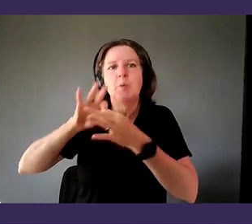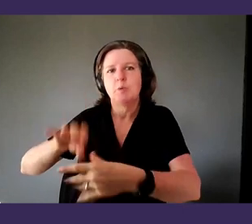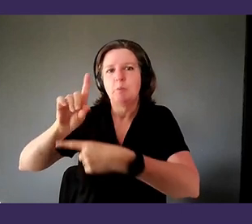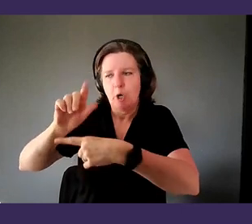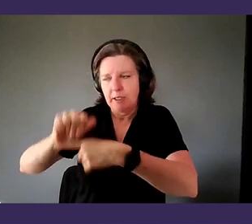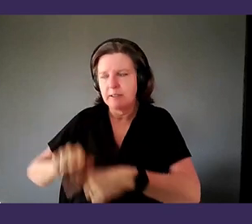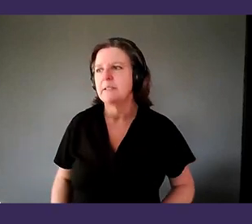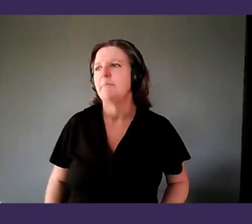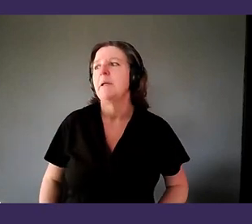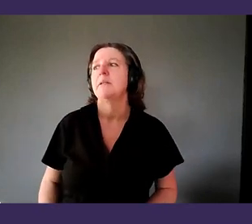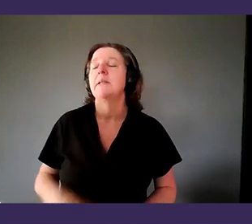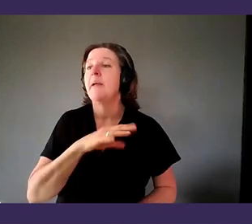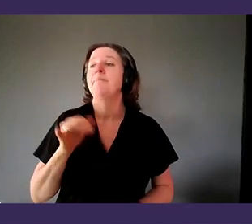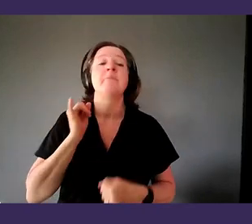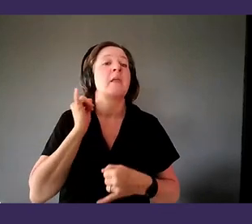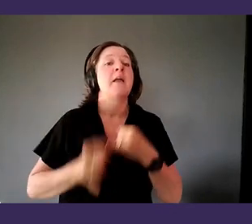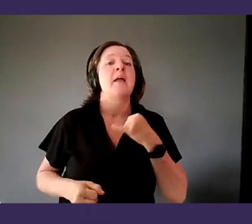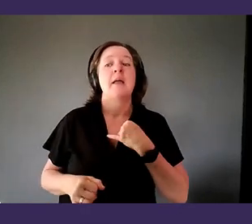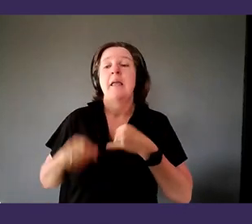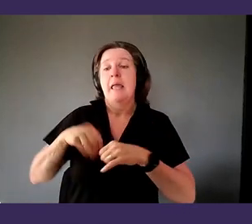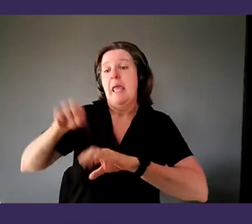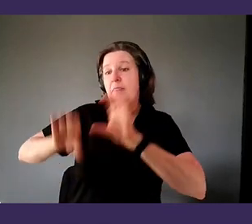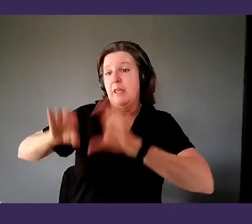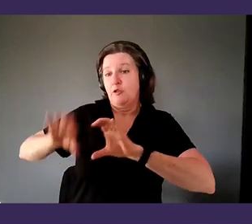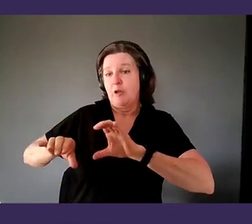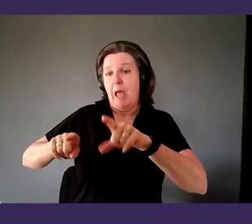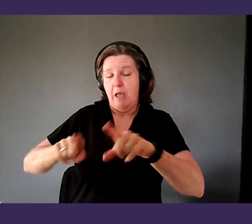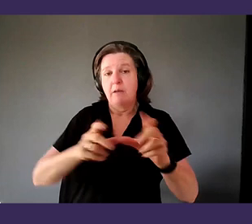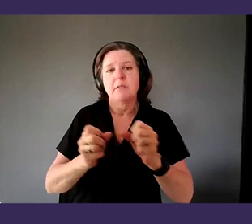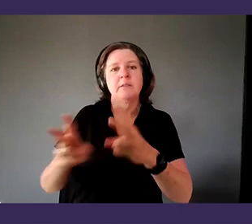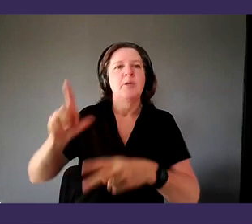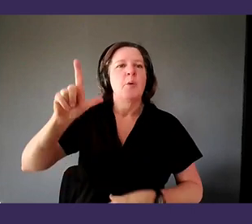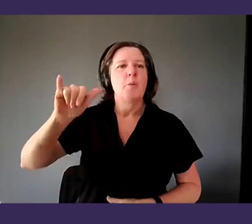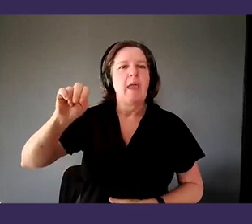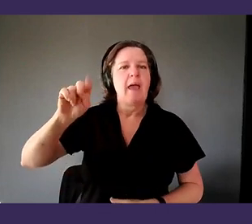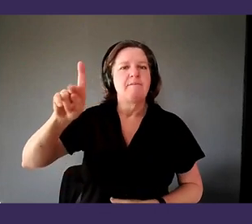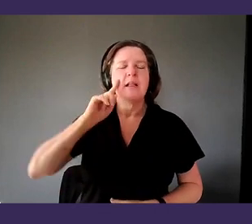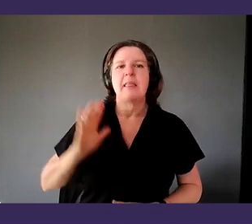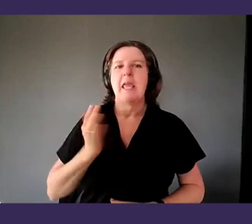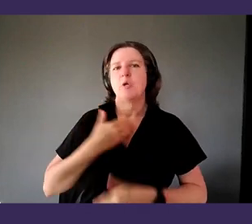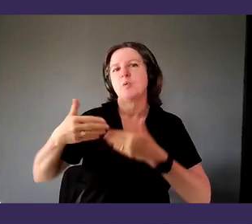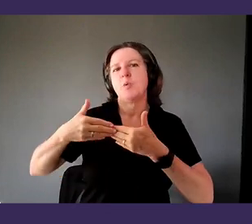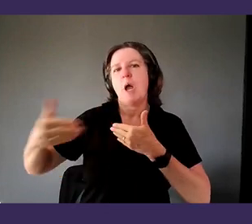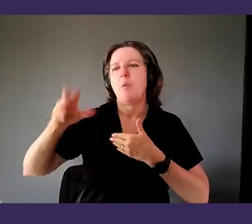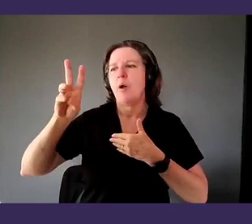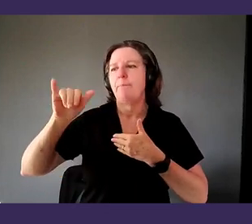And then lastly, in the chat, we posted a link to our post-webinar survey.